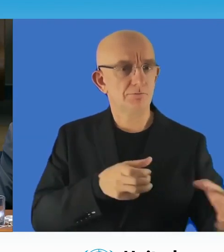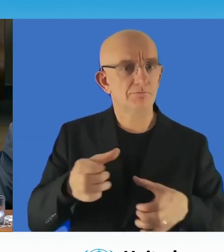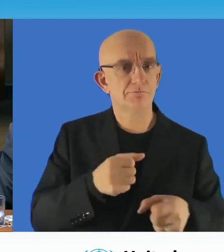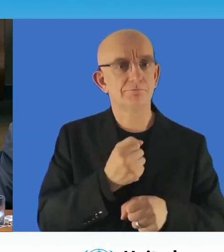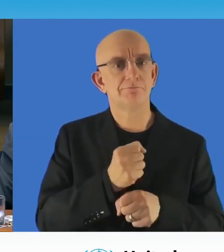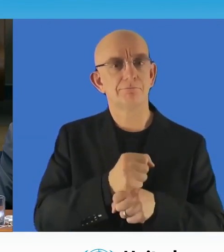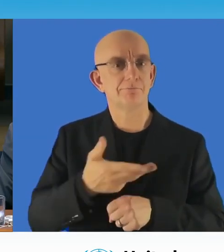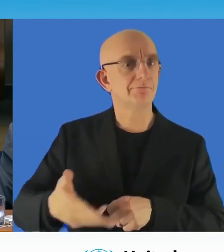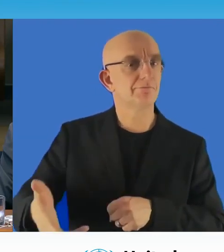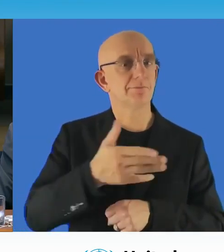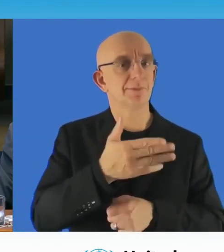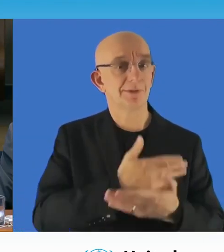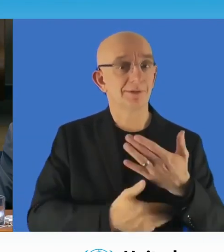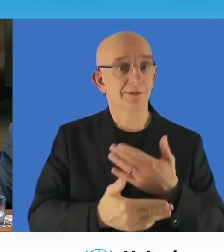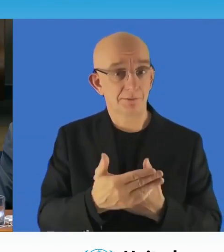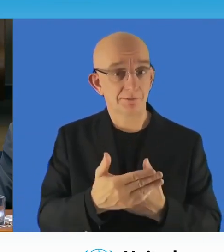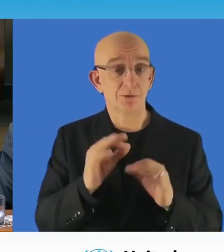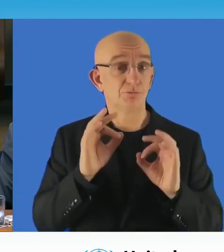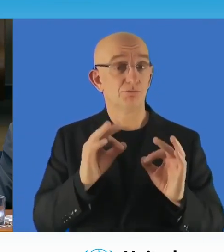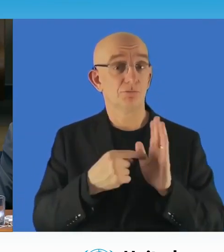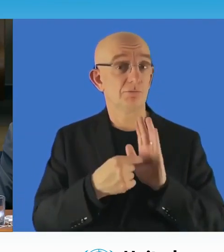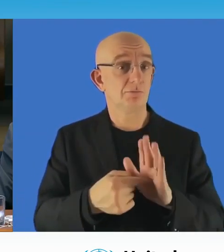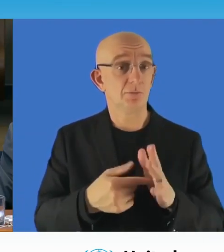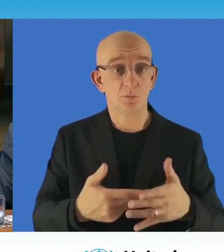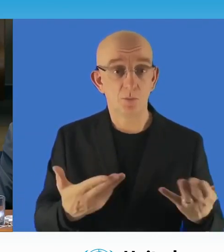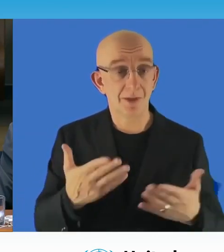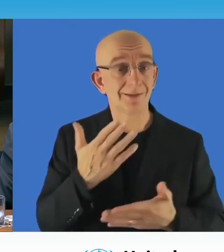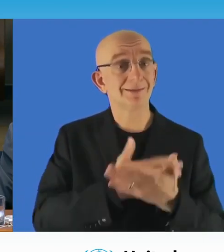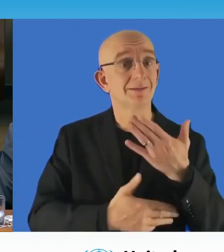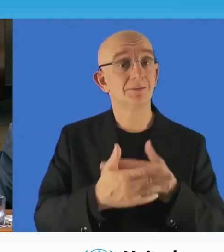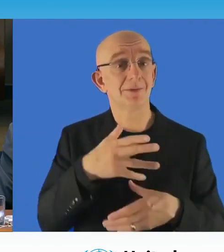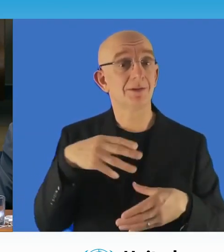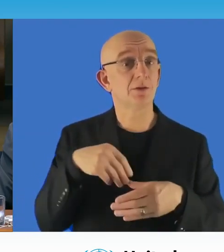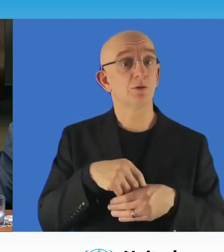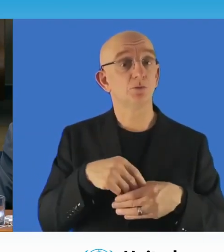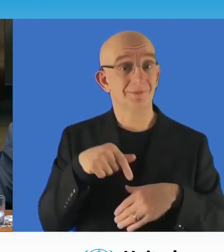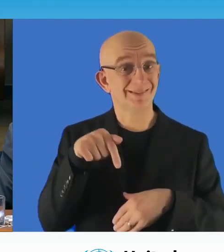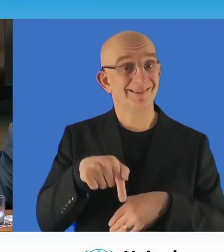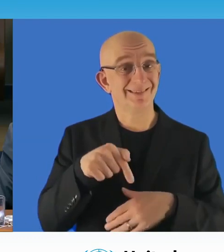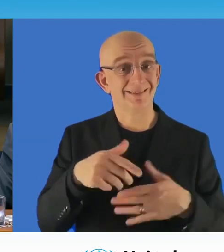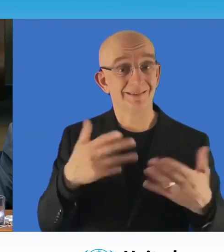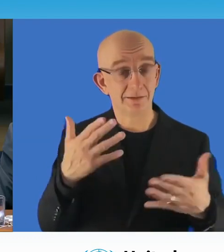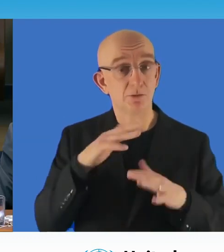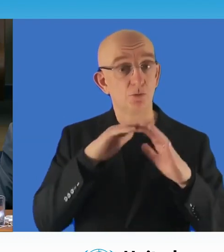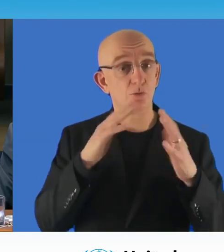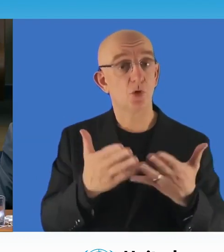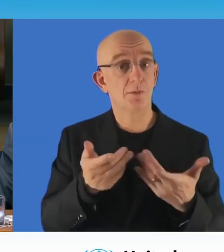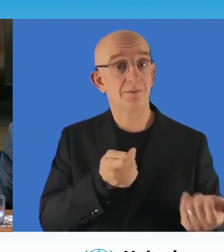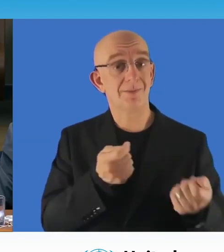this I wish to offer three main reflections of the iso's work today regarding the theme of of